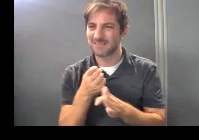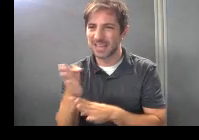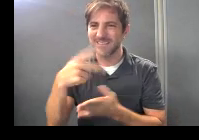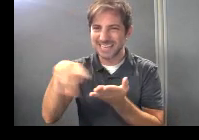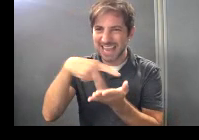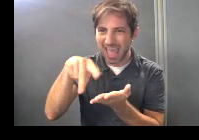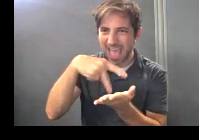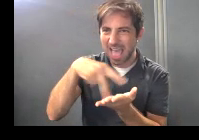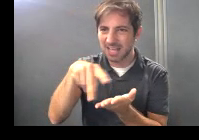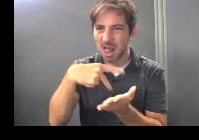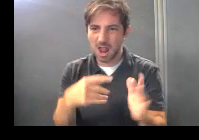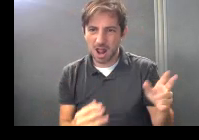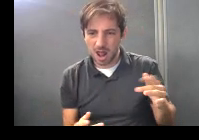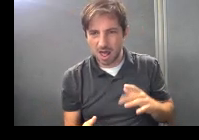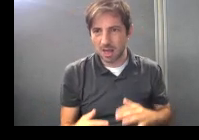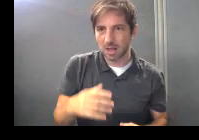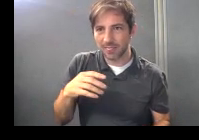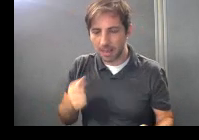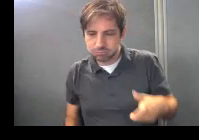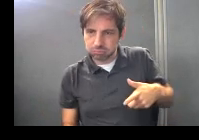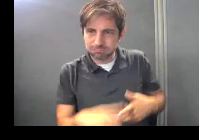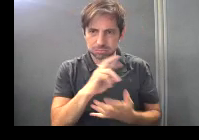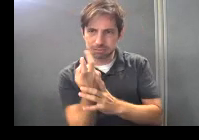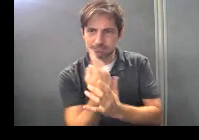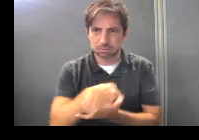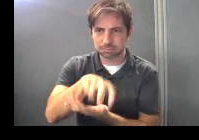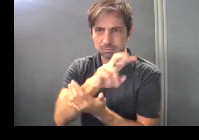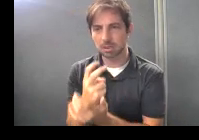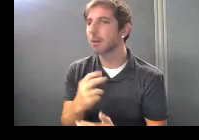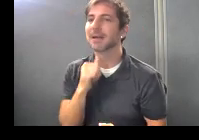THEY DO WHEN STRAPPED IN THEIR CHAIRS, BUT THEY ARE NOT BOUND TO THEIR CHAIR.